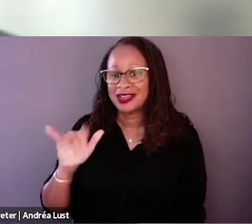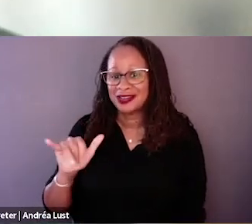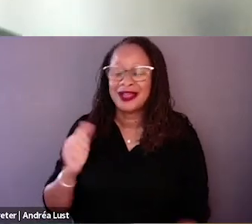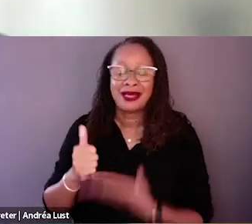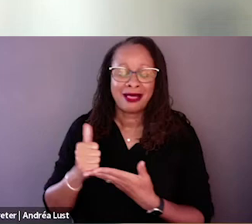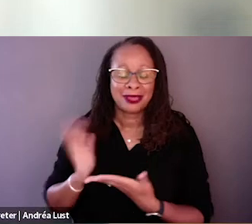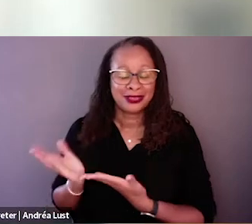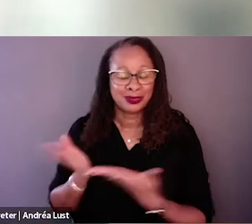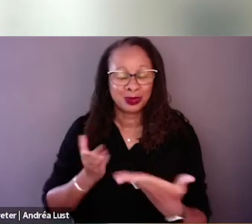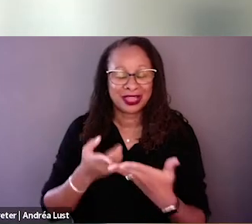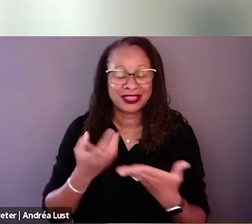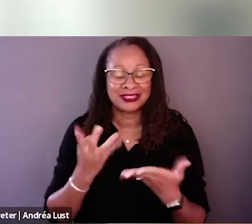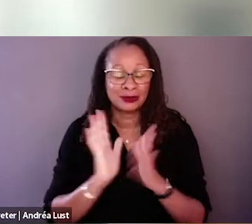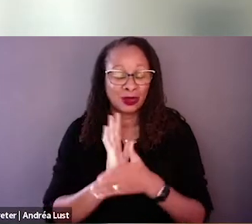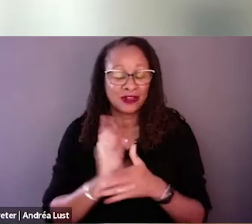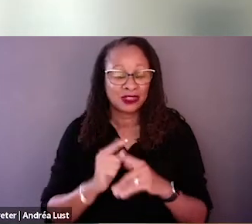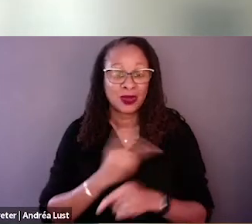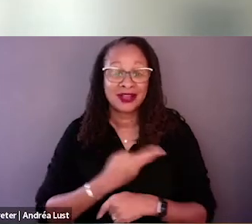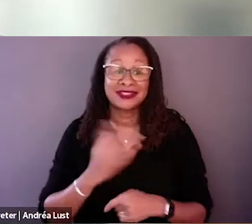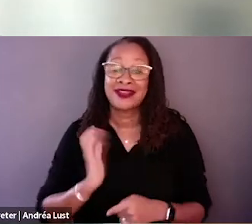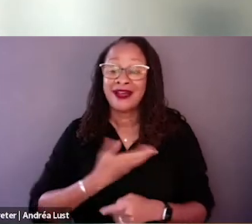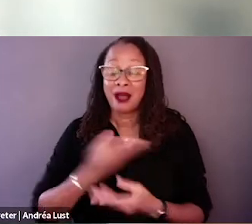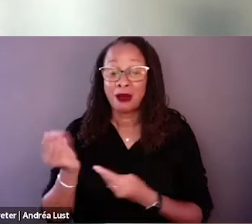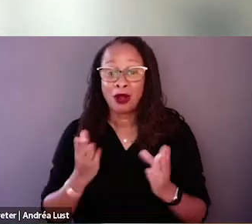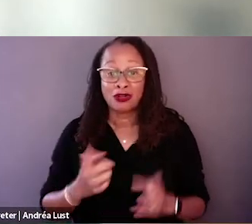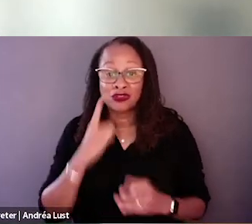Bianca: Hello. I'm Bianca Stigter.